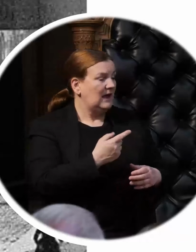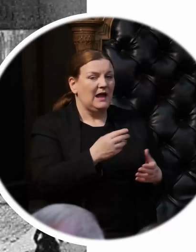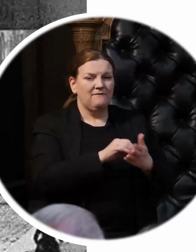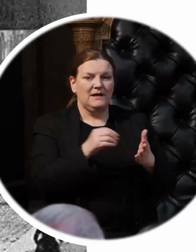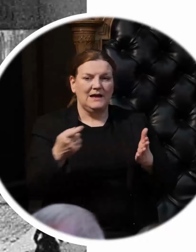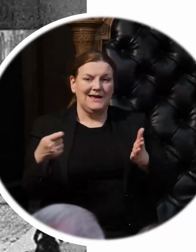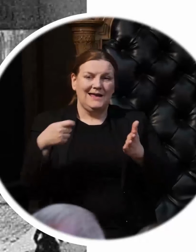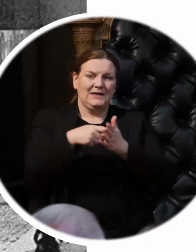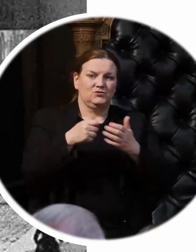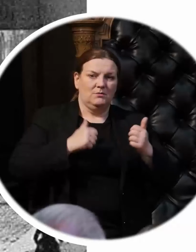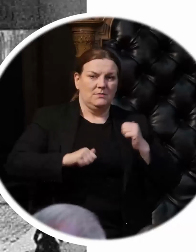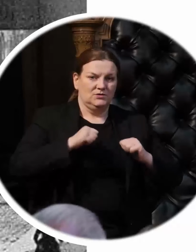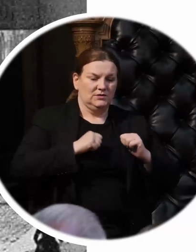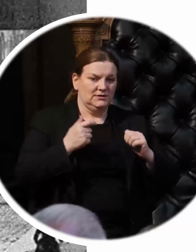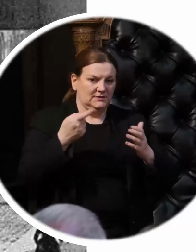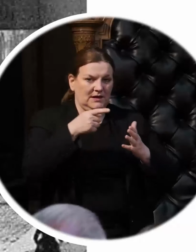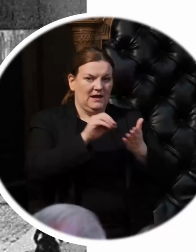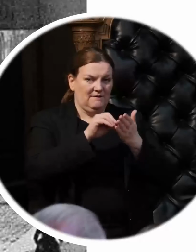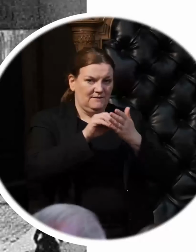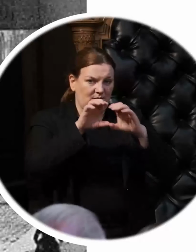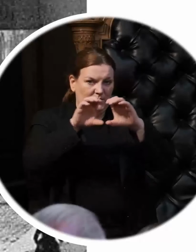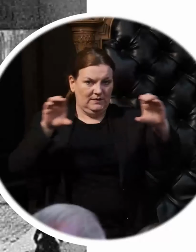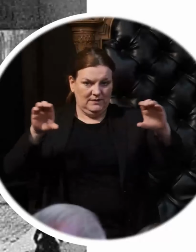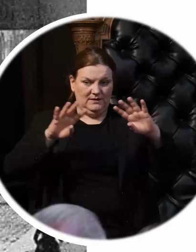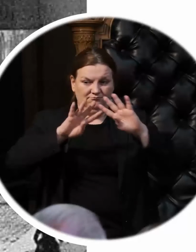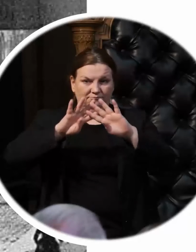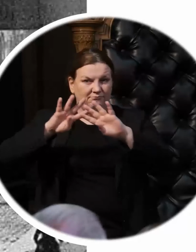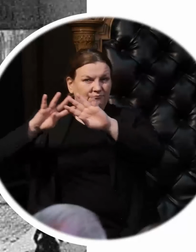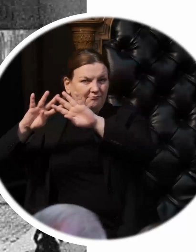happening with the installation of the Loop Line and rather than just always